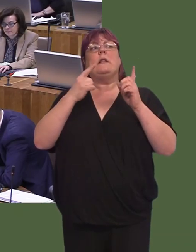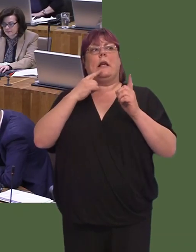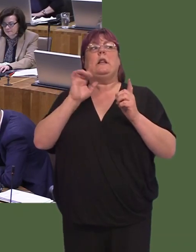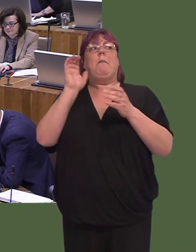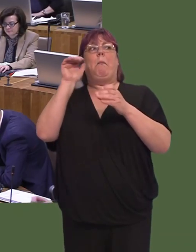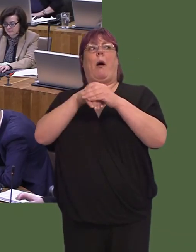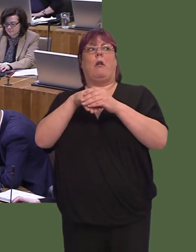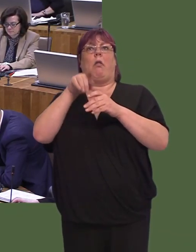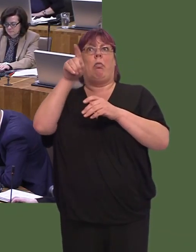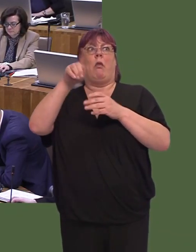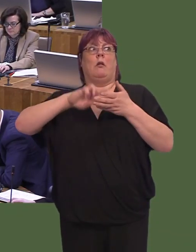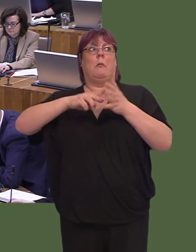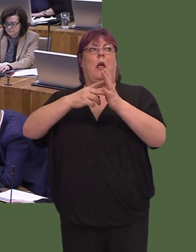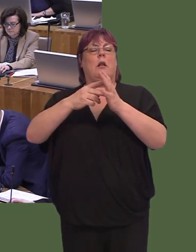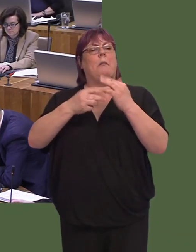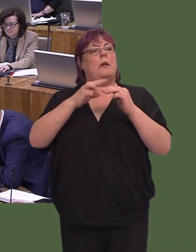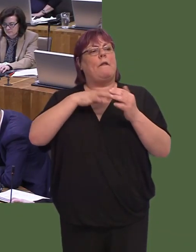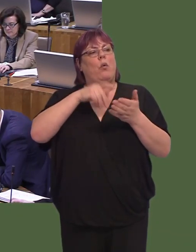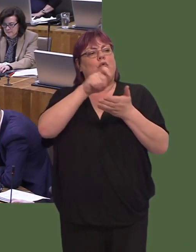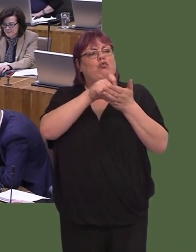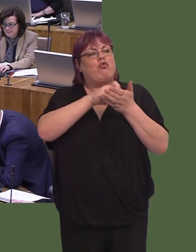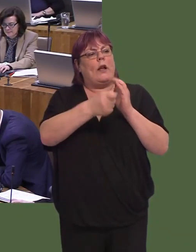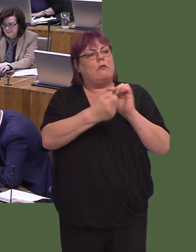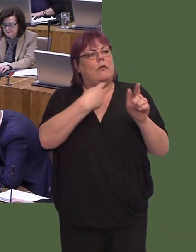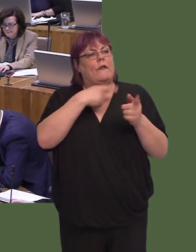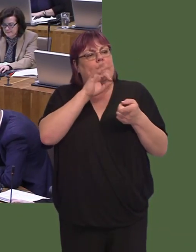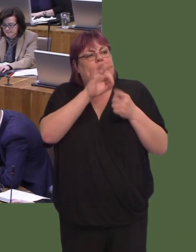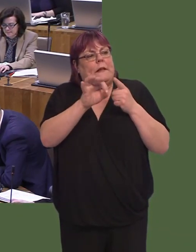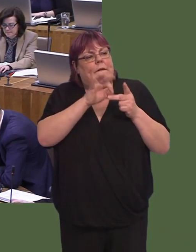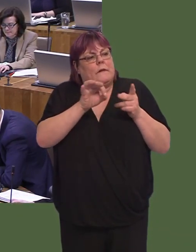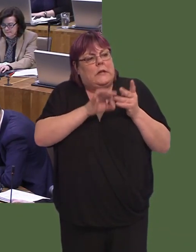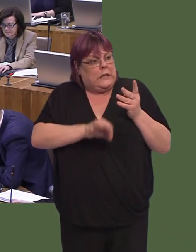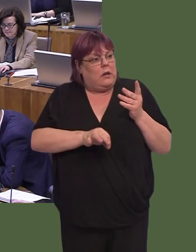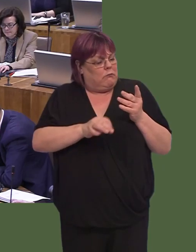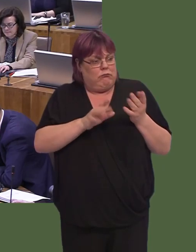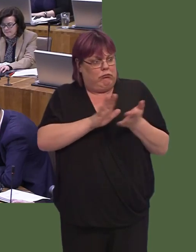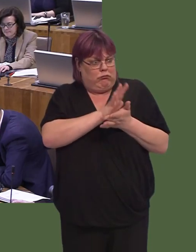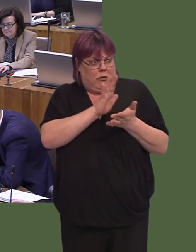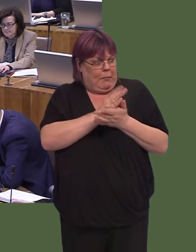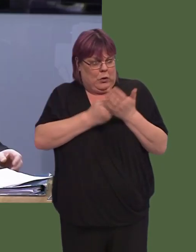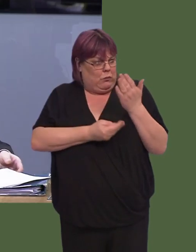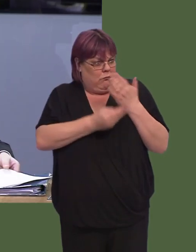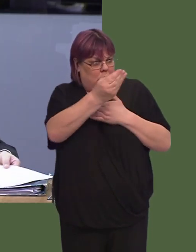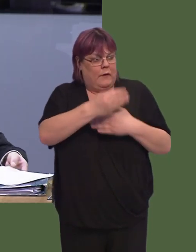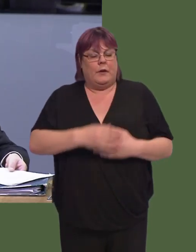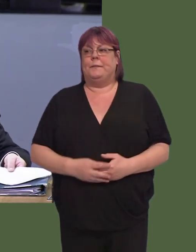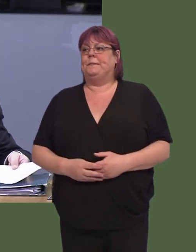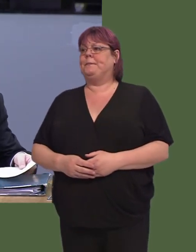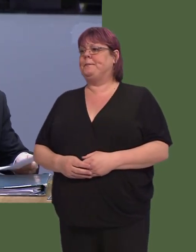if the Member wants to write for very specific details, I'm sure he'd be happy to give you specifics.